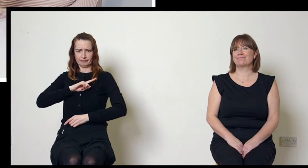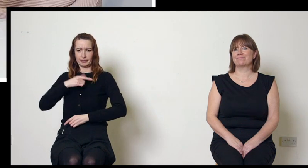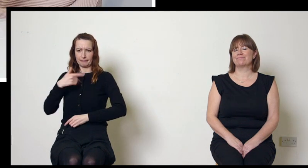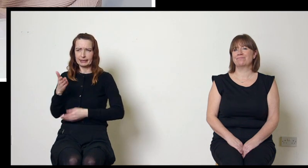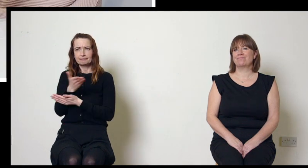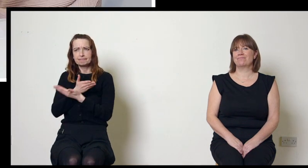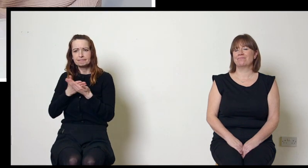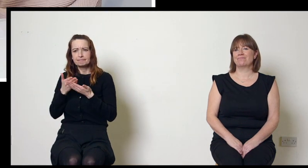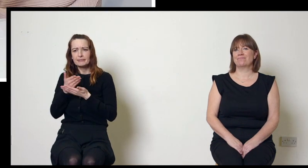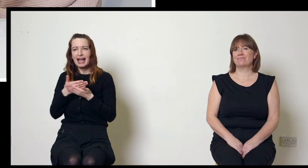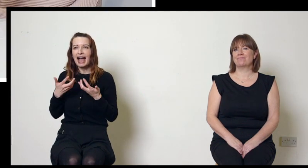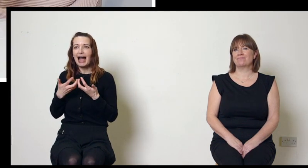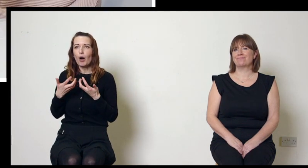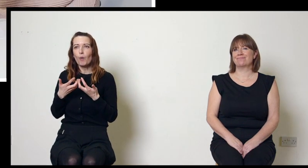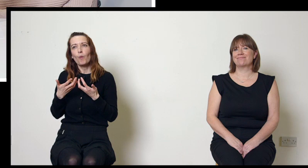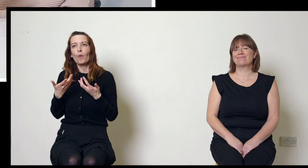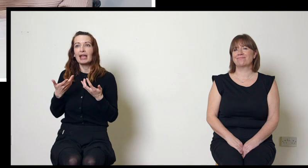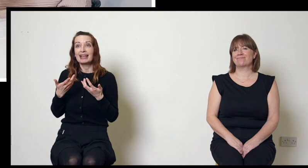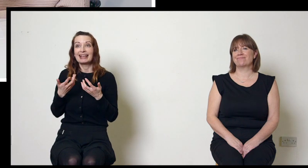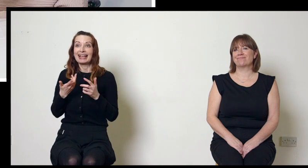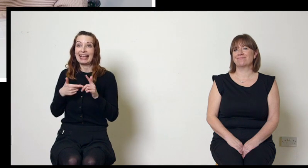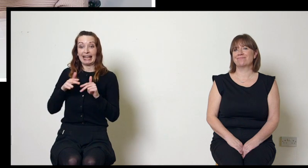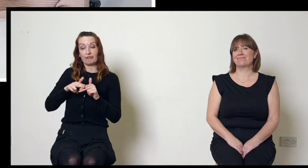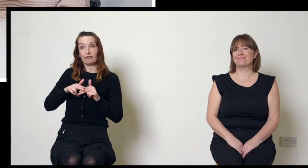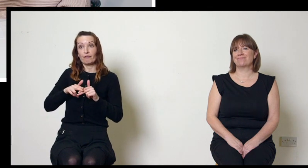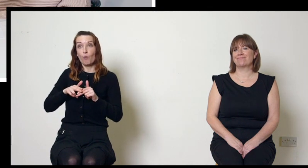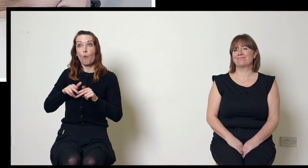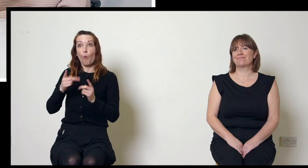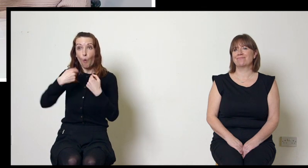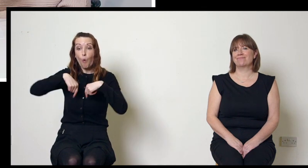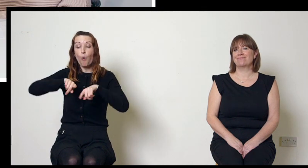you were kind of like, “well, if everybody has the ability to have like a slightly bigger toilet